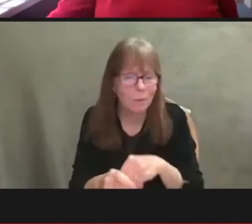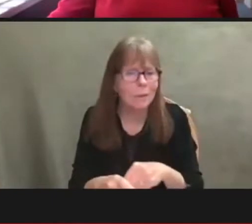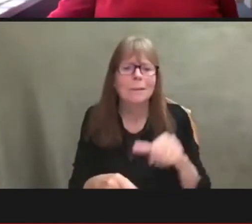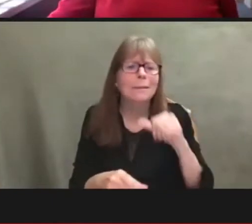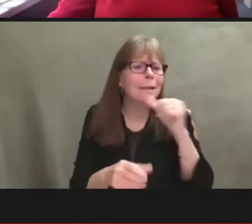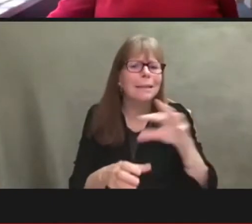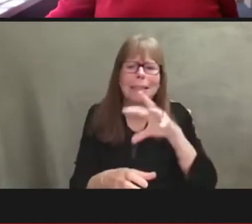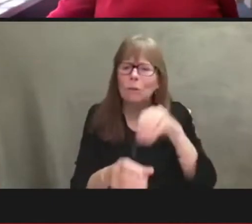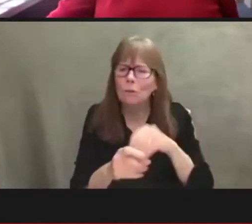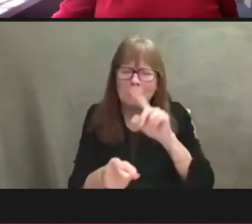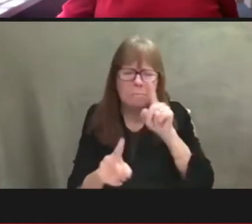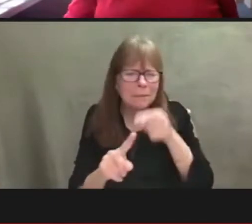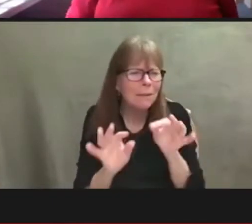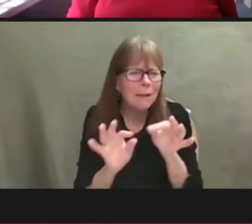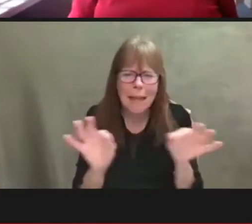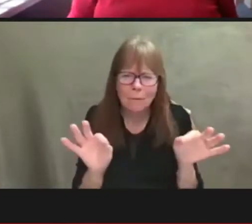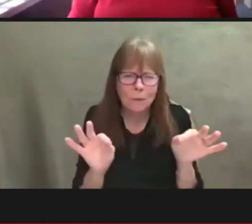language to healthcare providers.